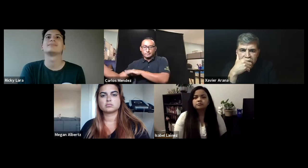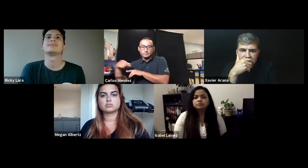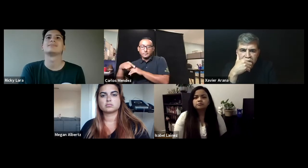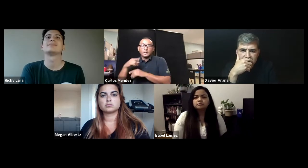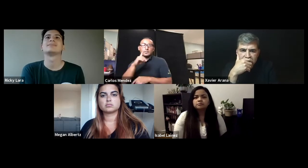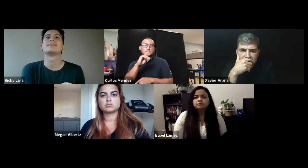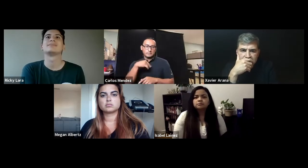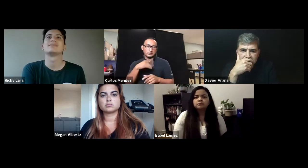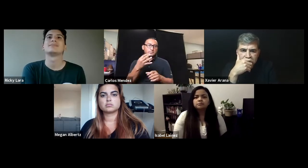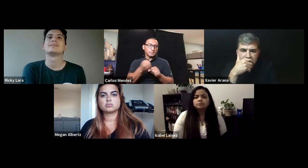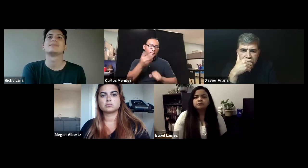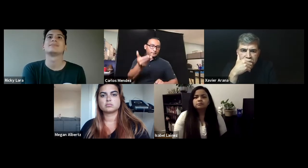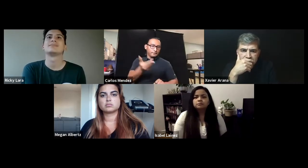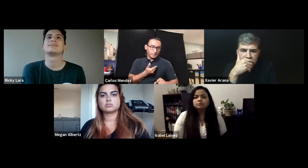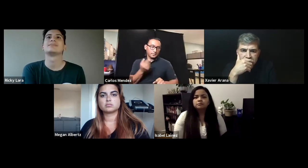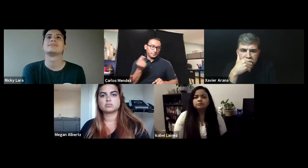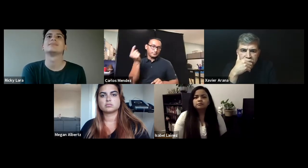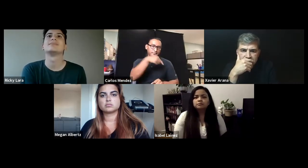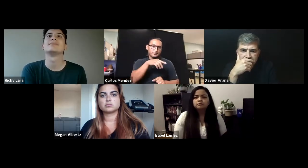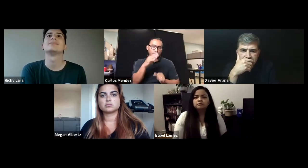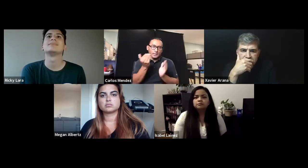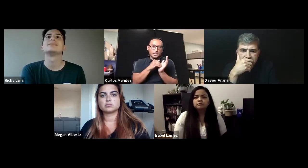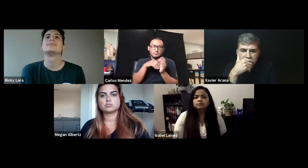you know, I was working, um, and they were...